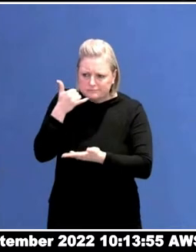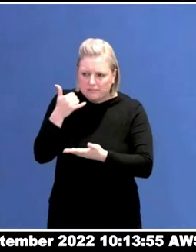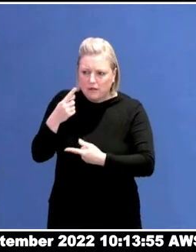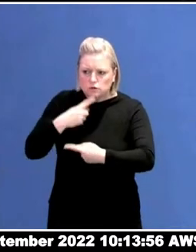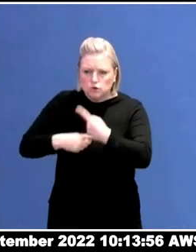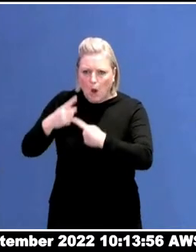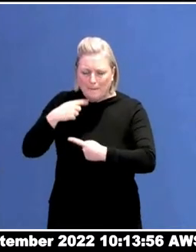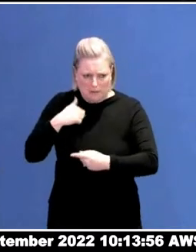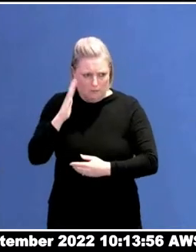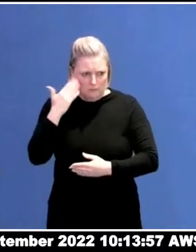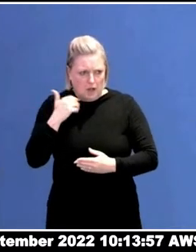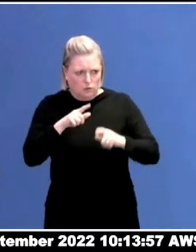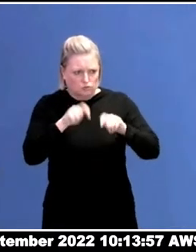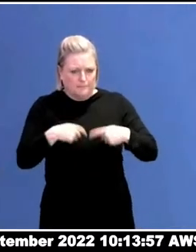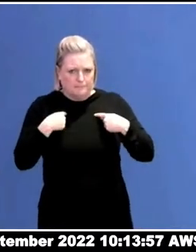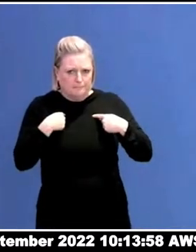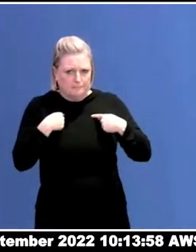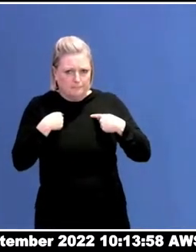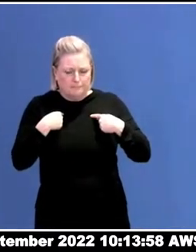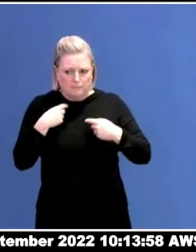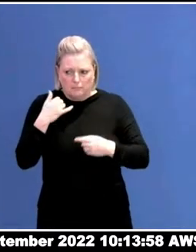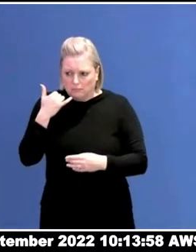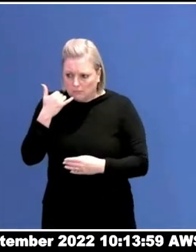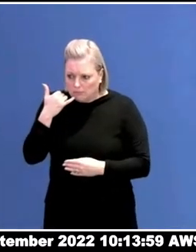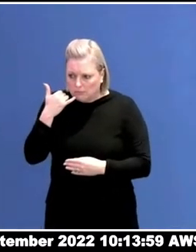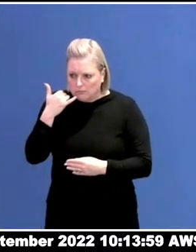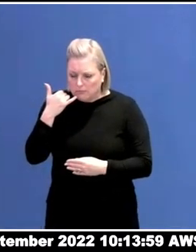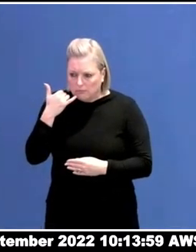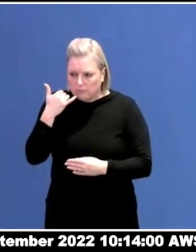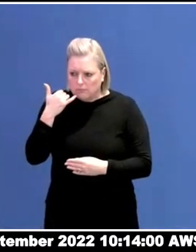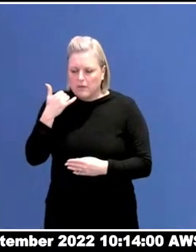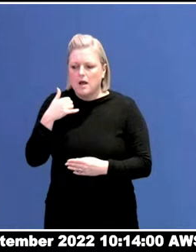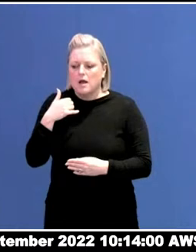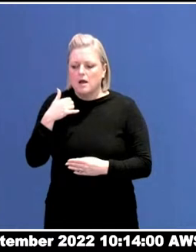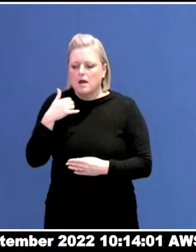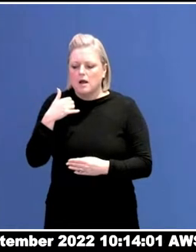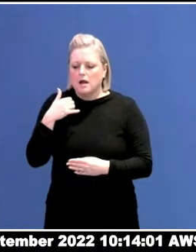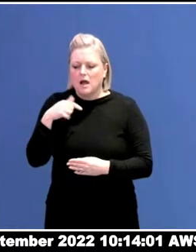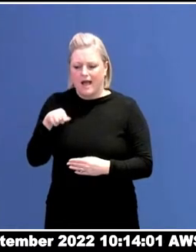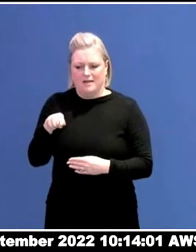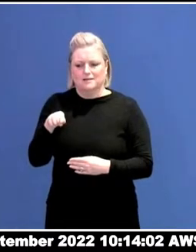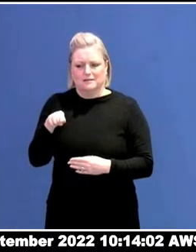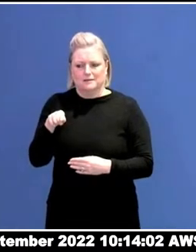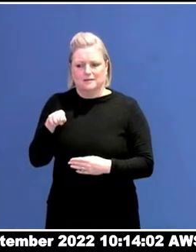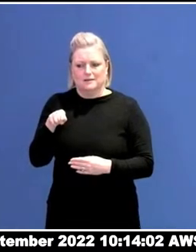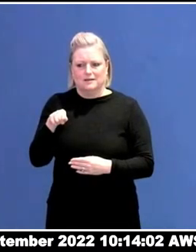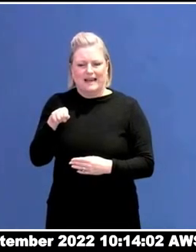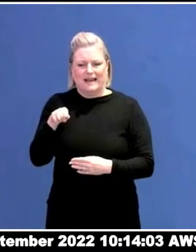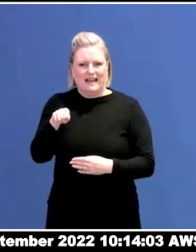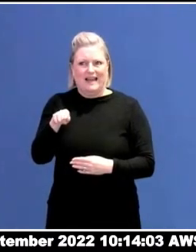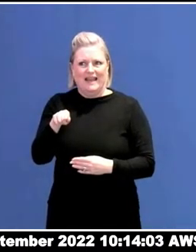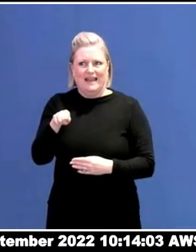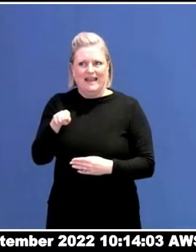and that, yes, he had told, obviously, the medical staff